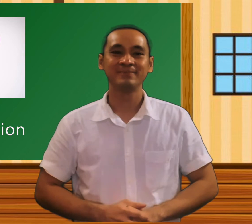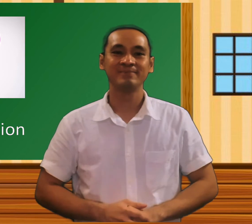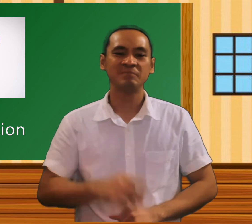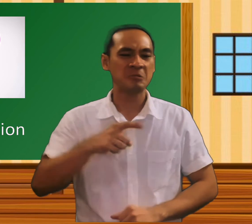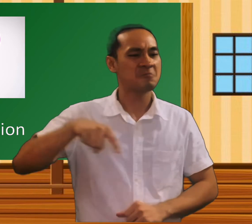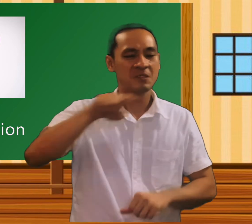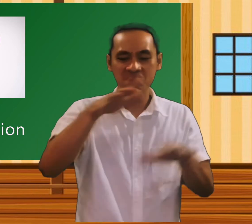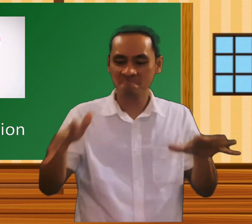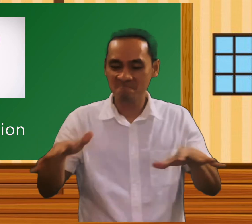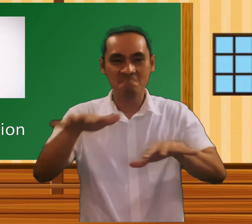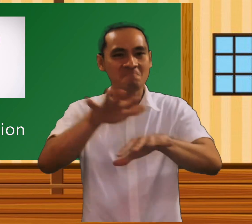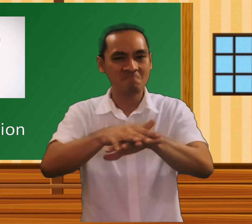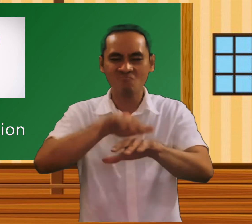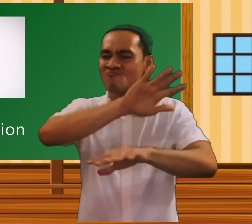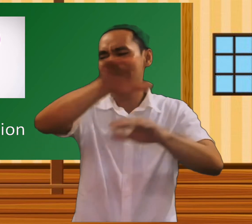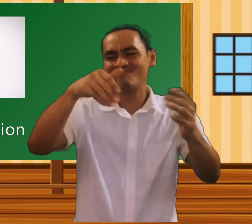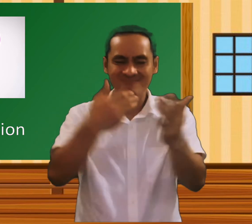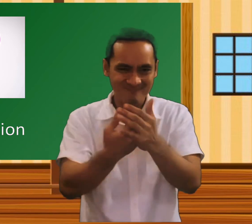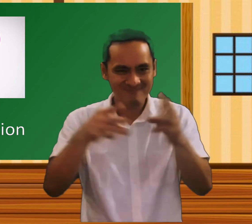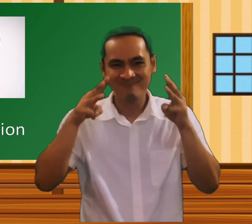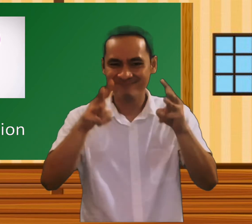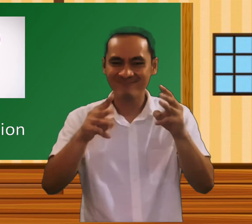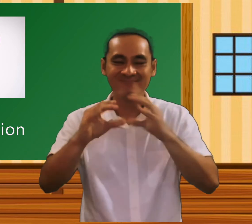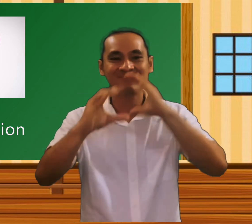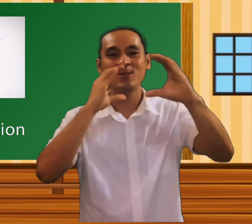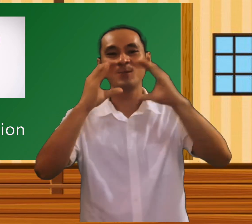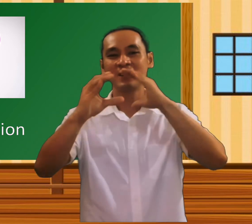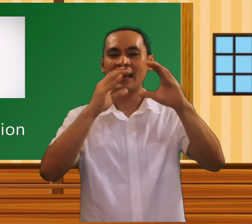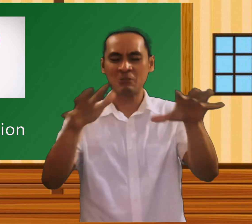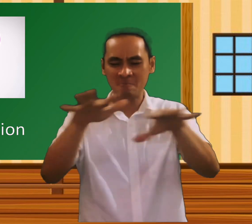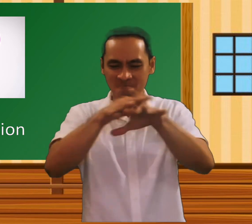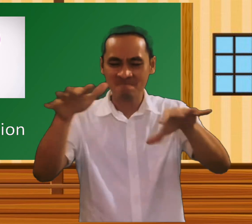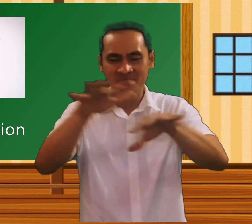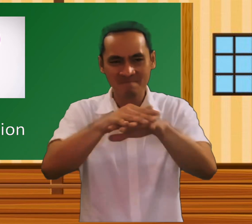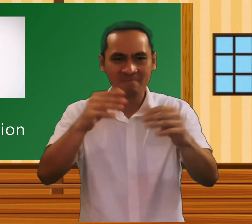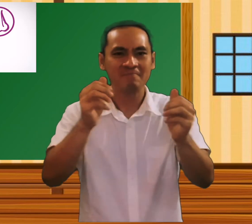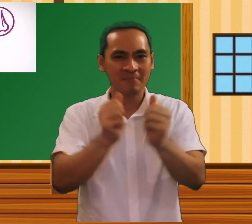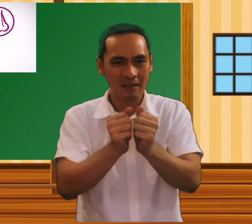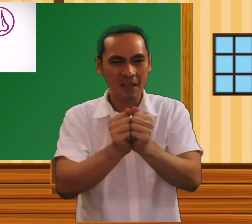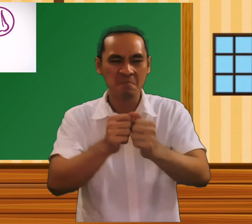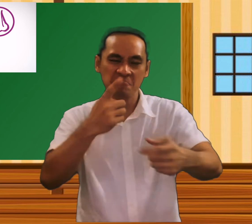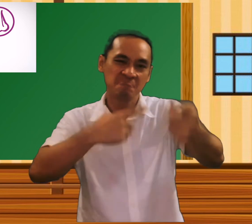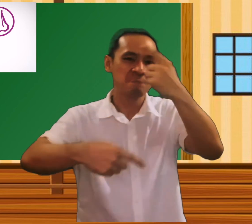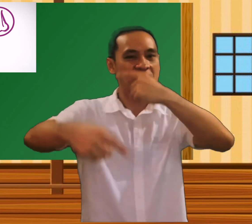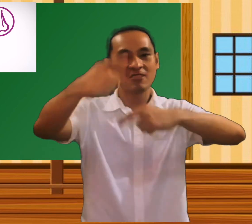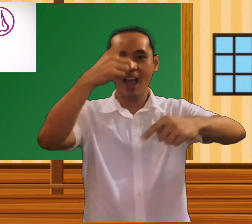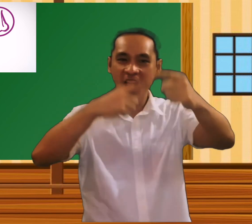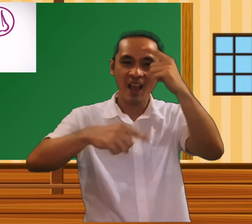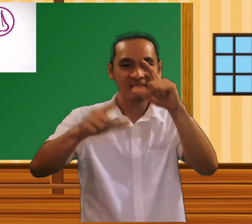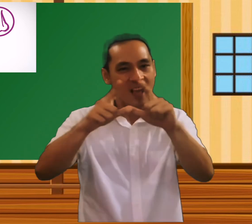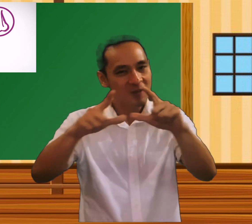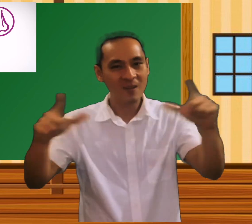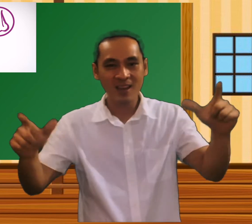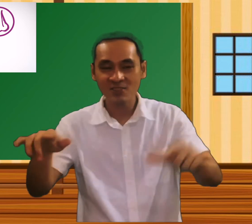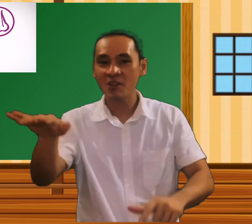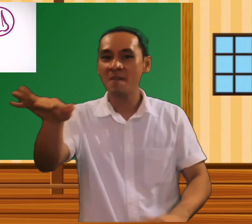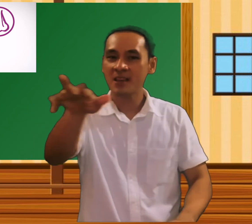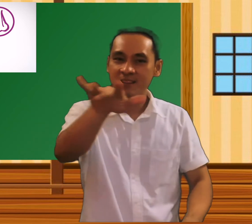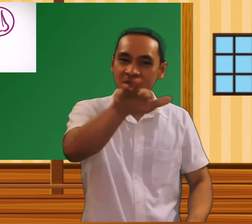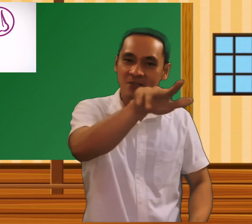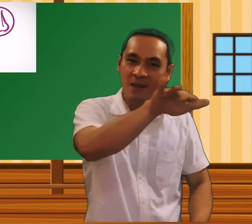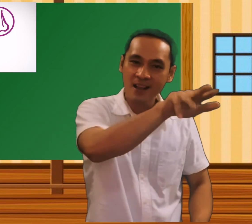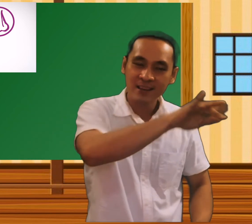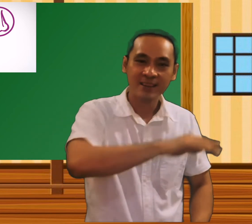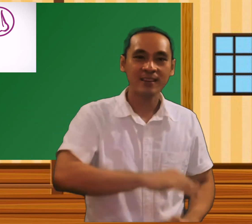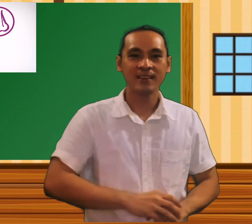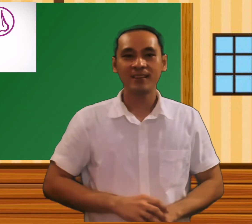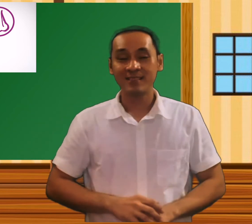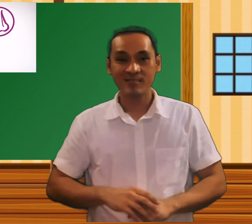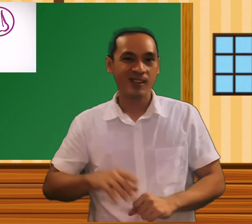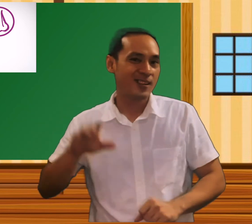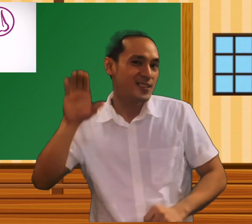we incorporate all means of communication which includes sign language finger spelling listening